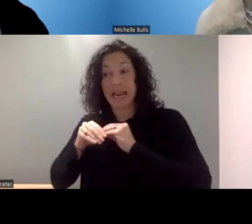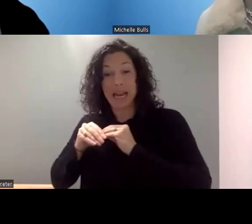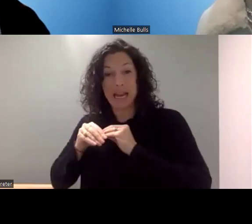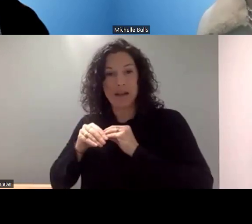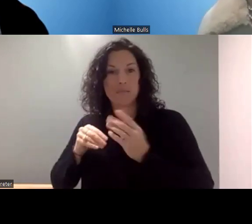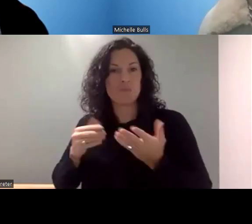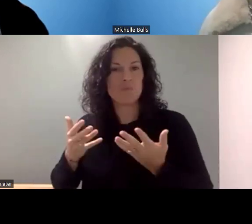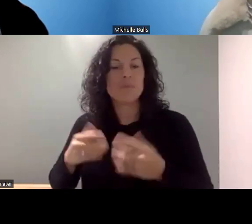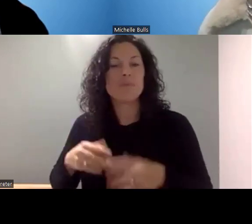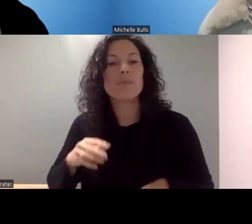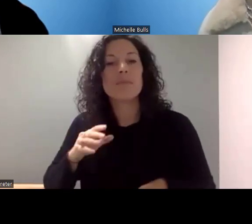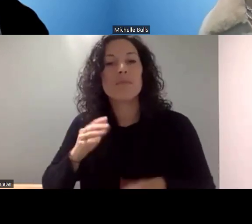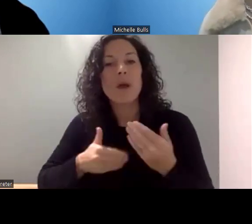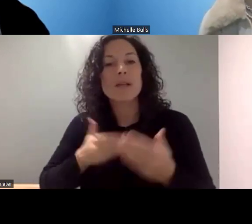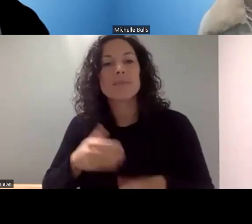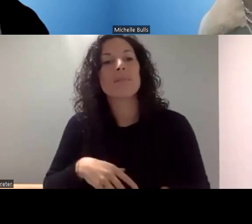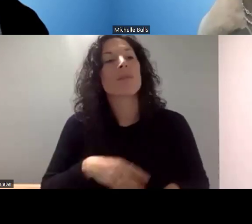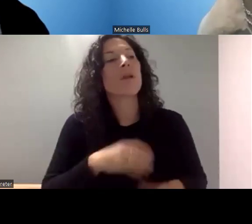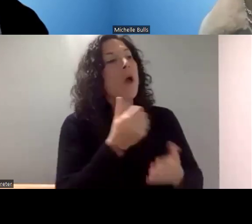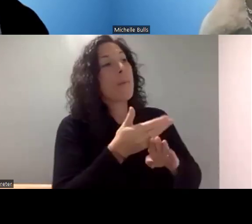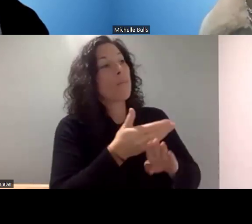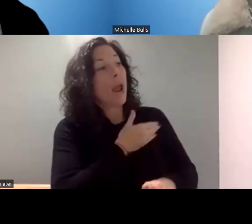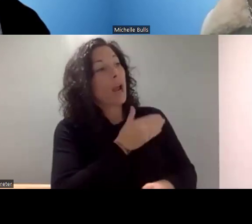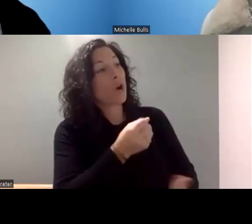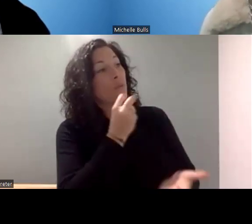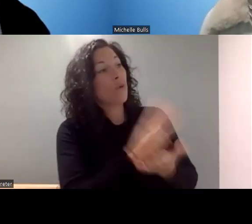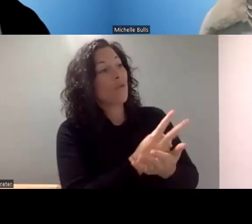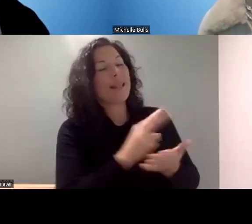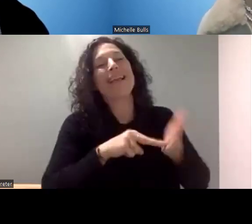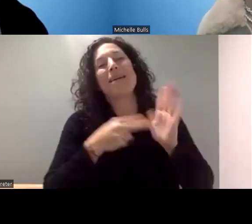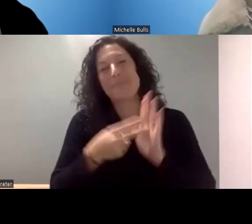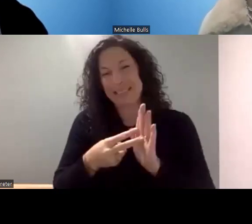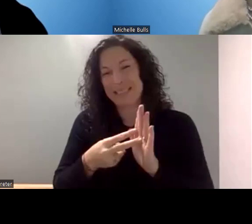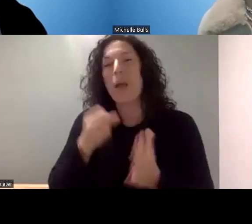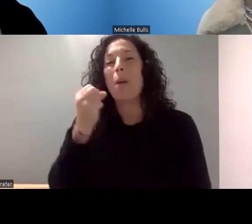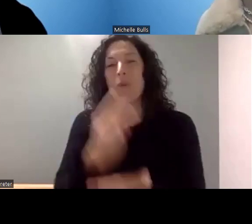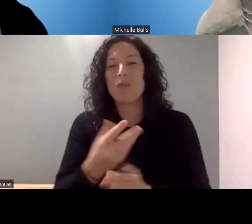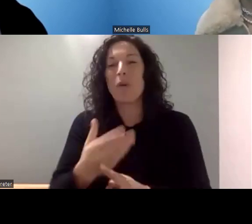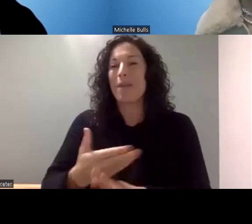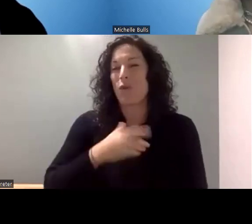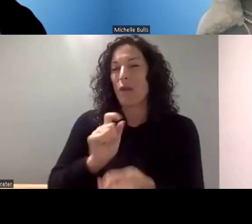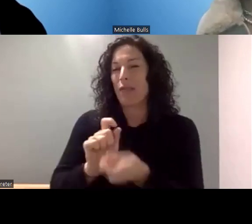Kristin Ta: So prior approval means approval before the change is made, and that is the requirement.